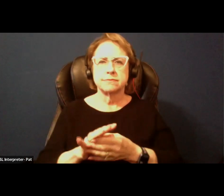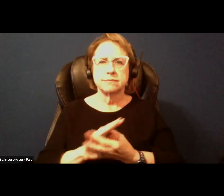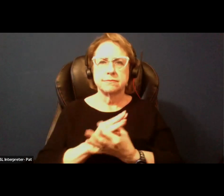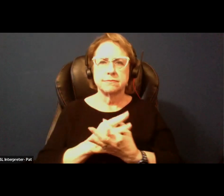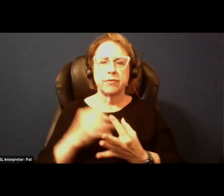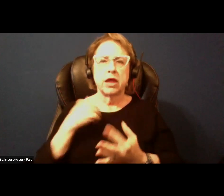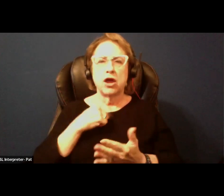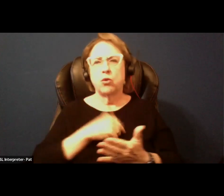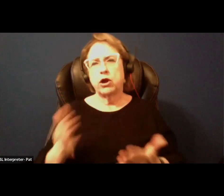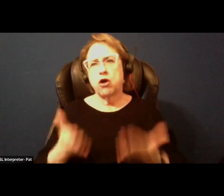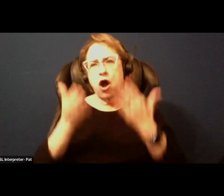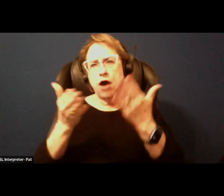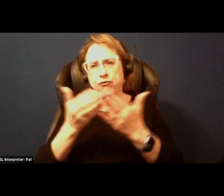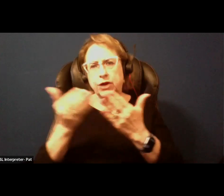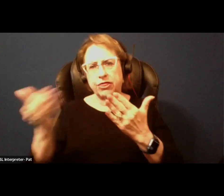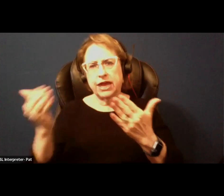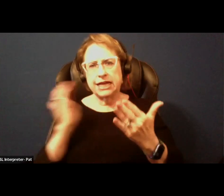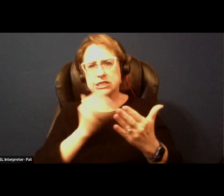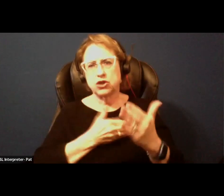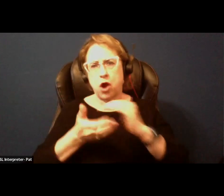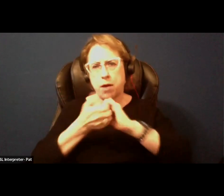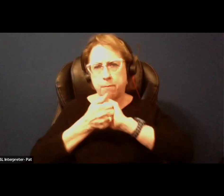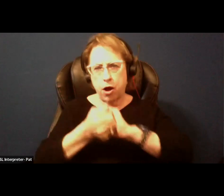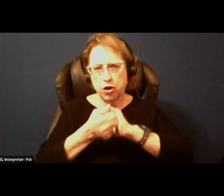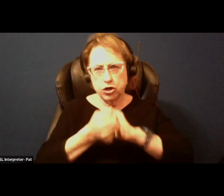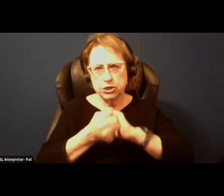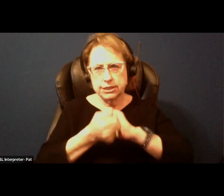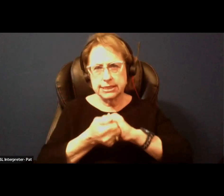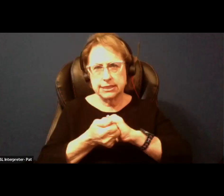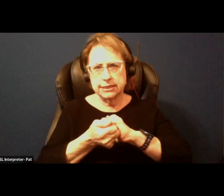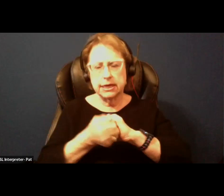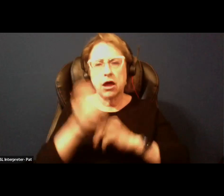offering things to our partners and are looking to partner with all the people that are on this